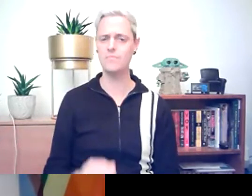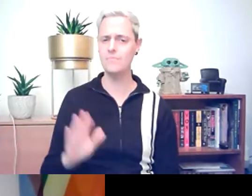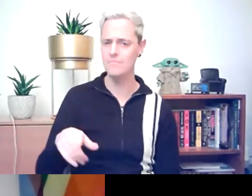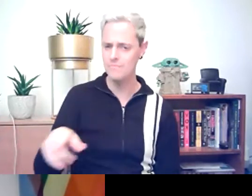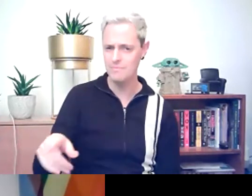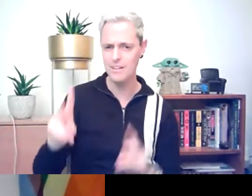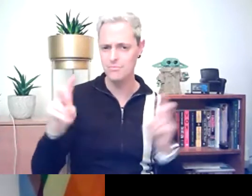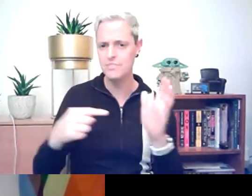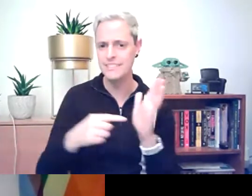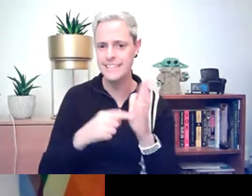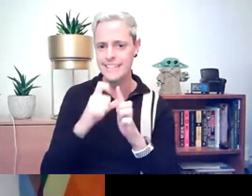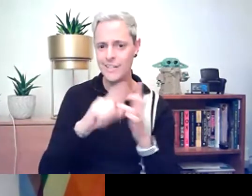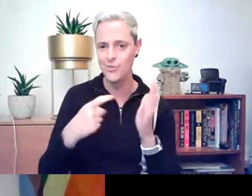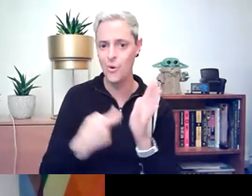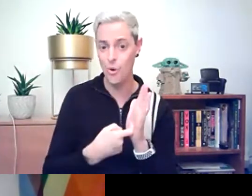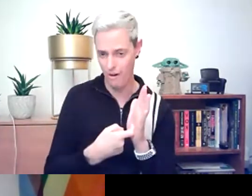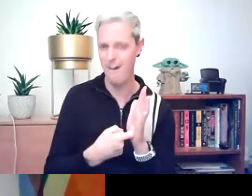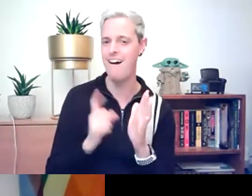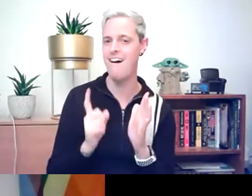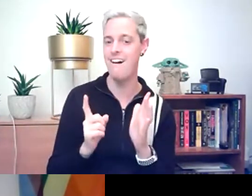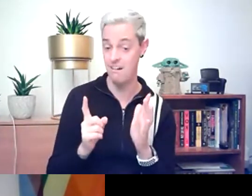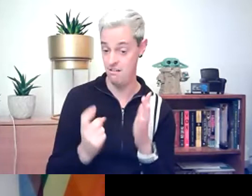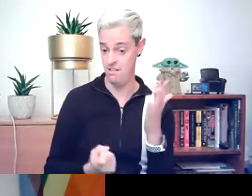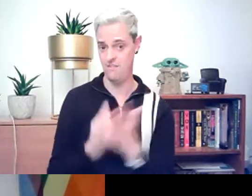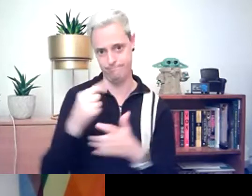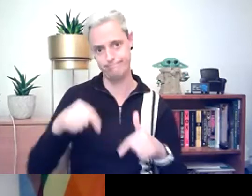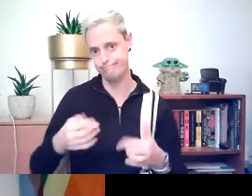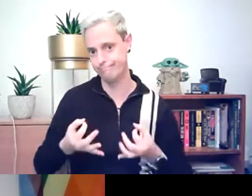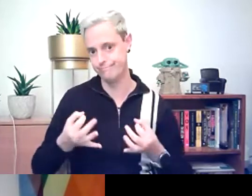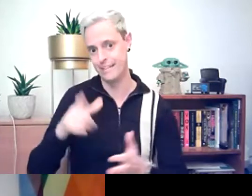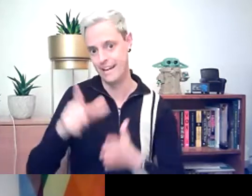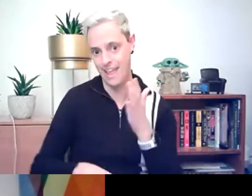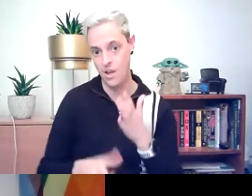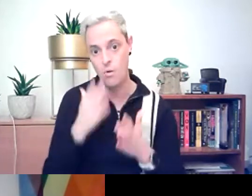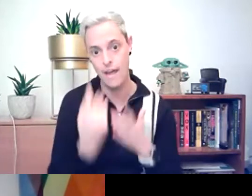obviously yes this event is a bit related because Tito was on Saturday, but it's a trans